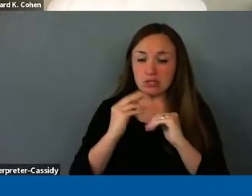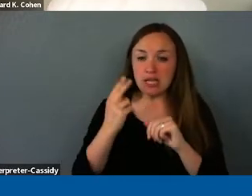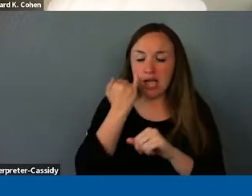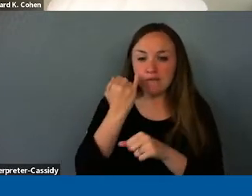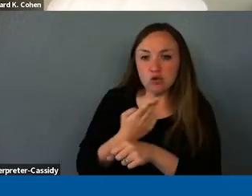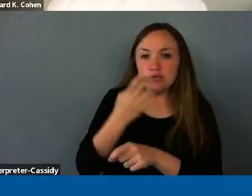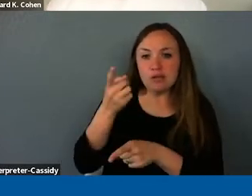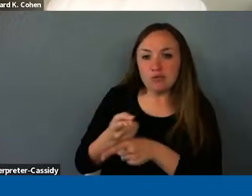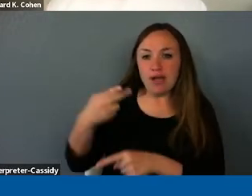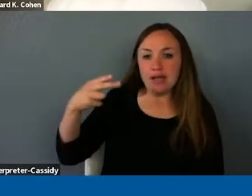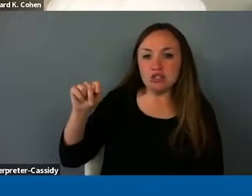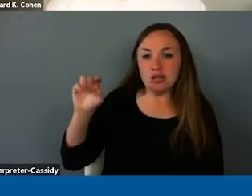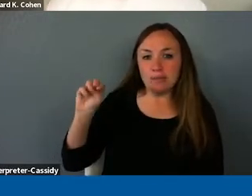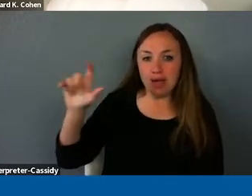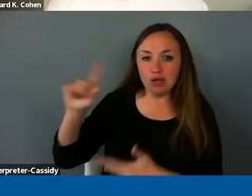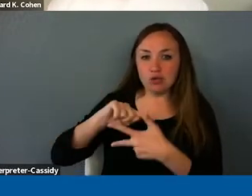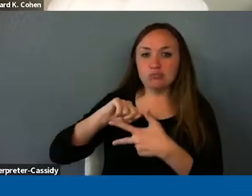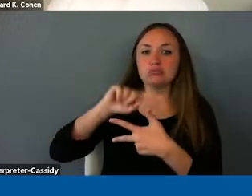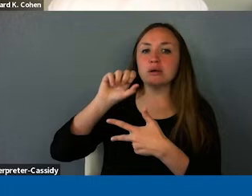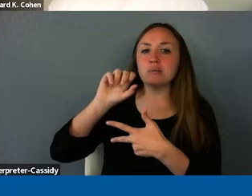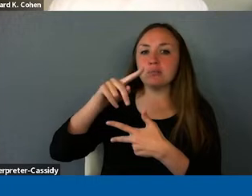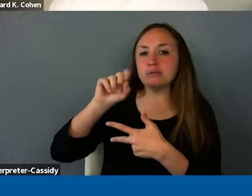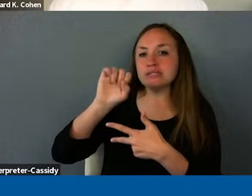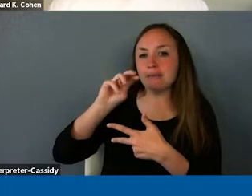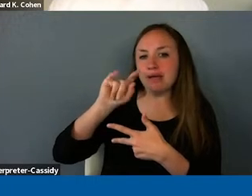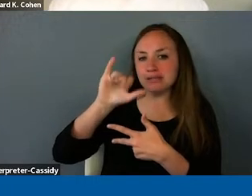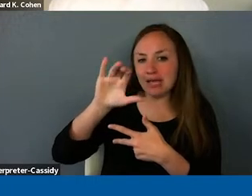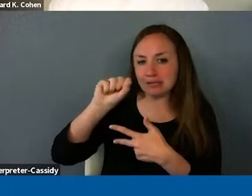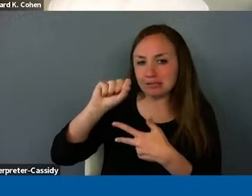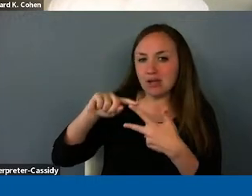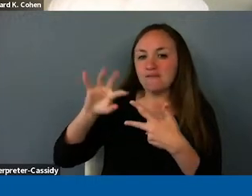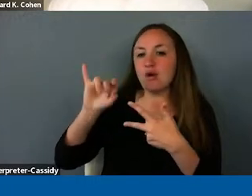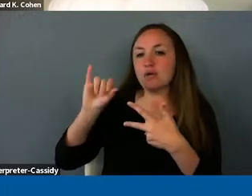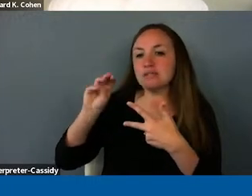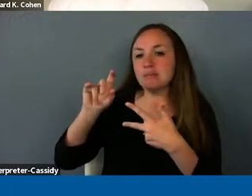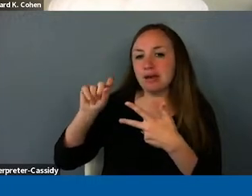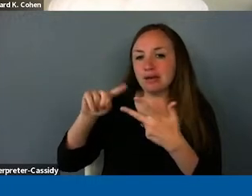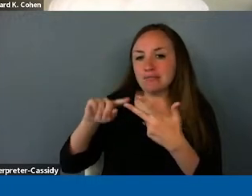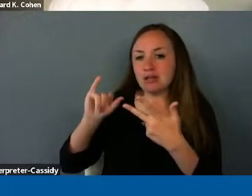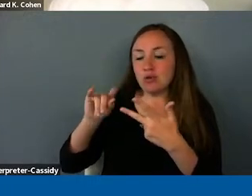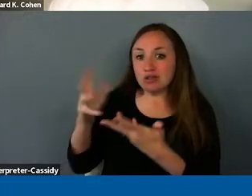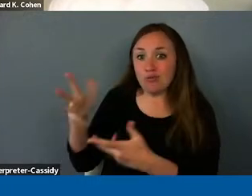you get semantics, the focusability, and interaction already built-in. It's less work for you and less code